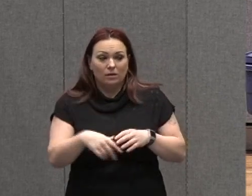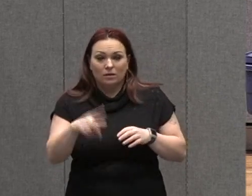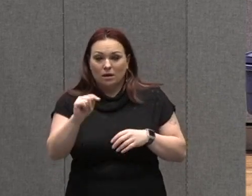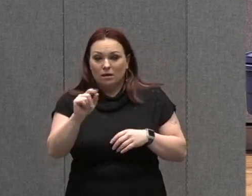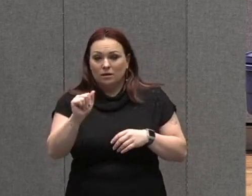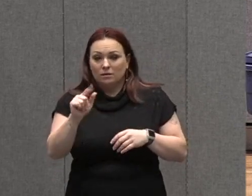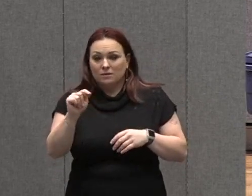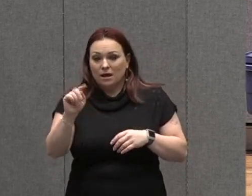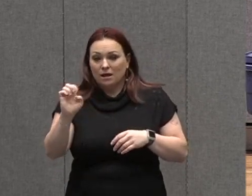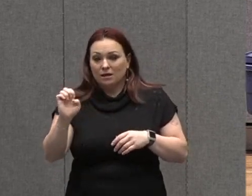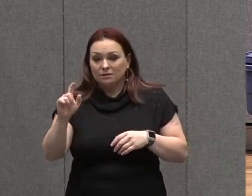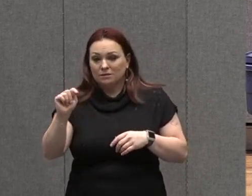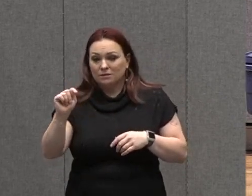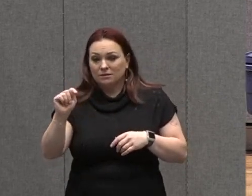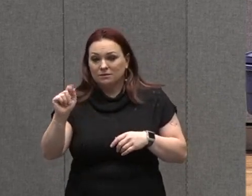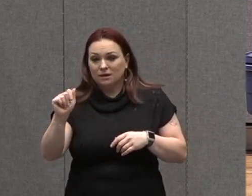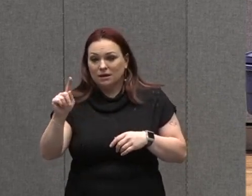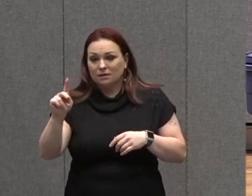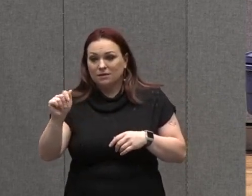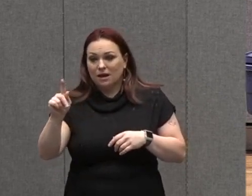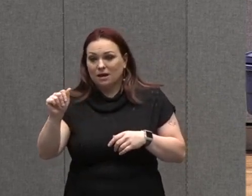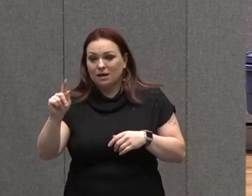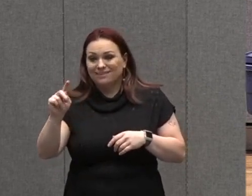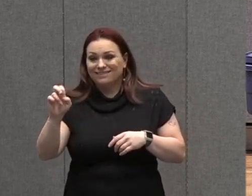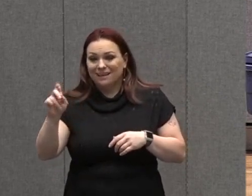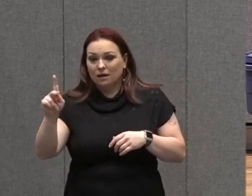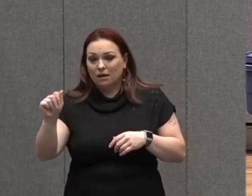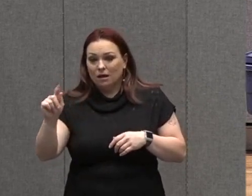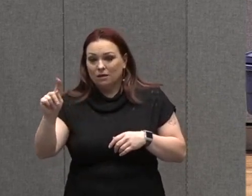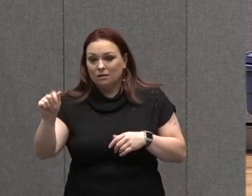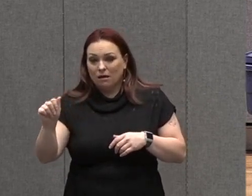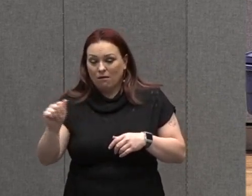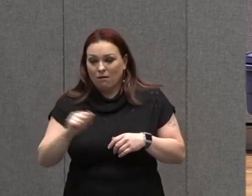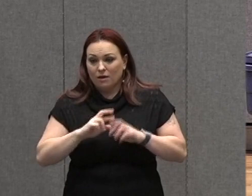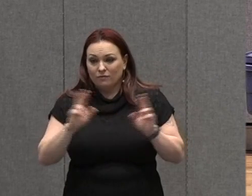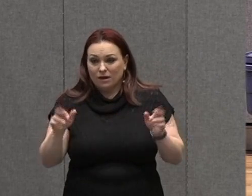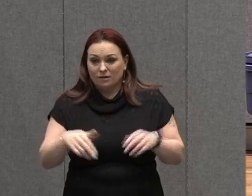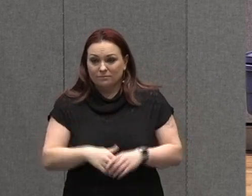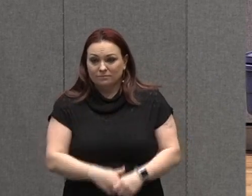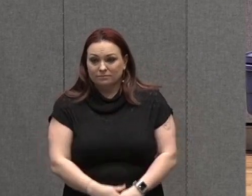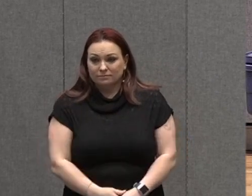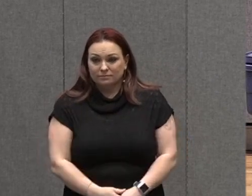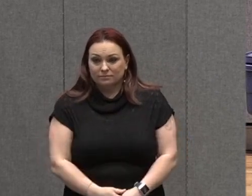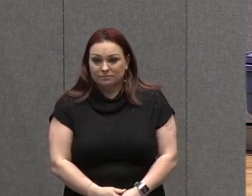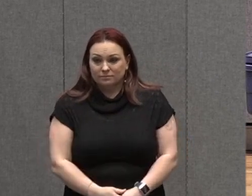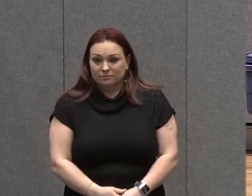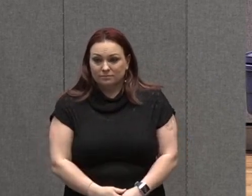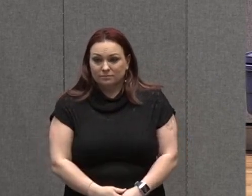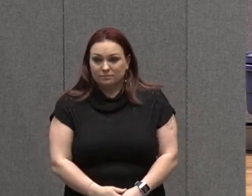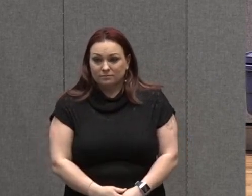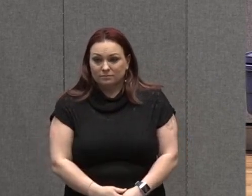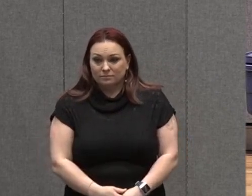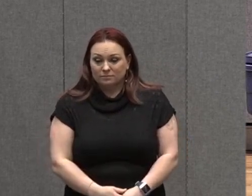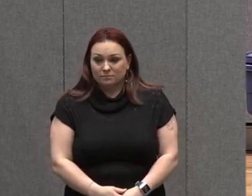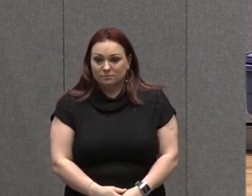Tati ta, taka-tiki ta. Say and clap it, here you go. Tati ta, taka-tiki ta.